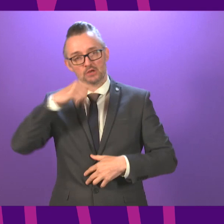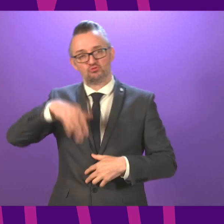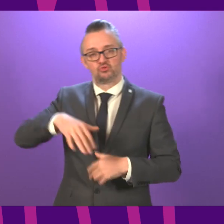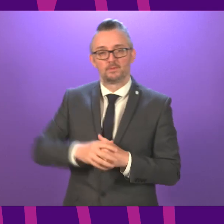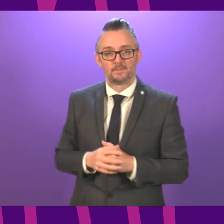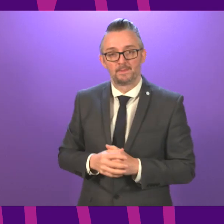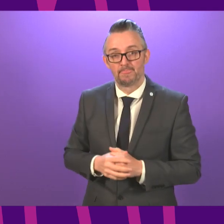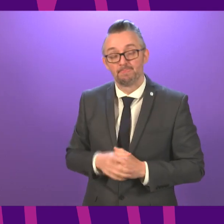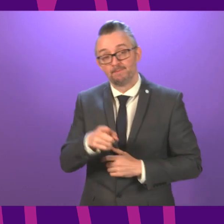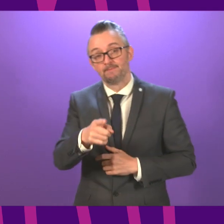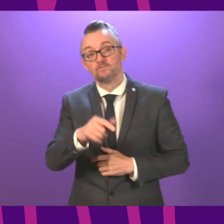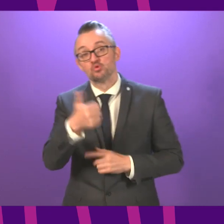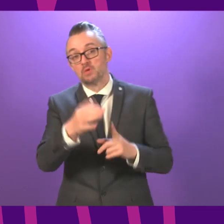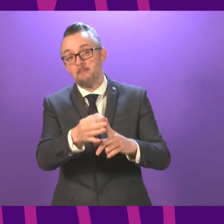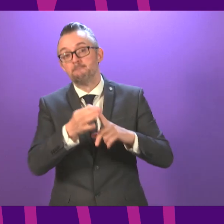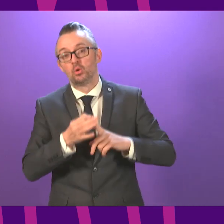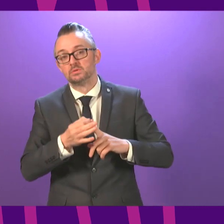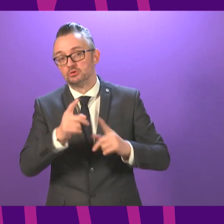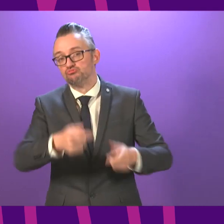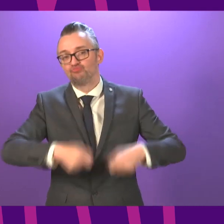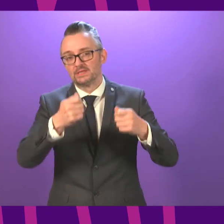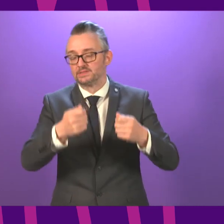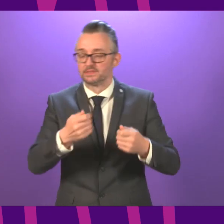Ross Greer has raised the matter with me. We have considered that approach on a number of occasions,